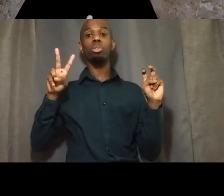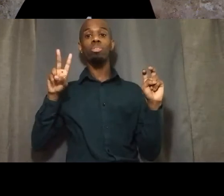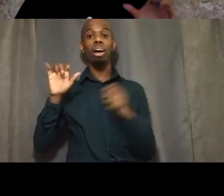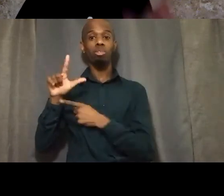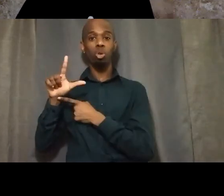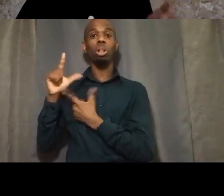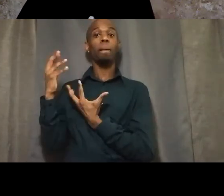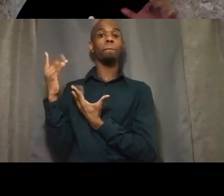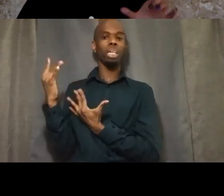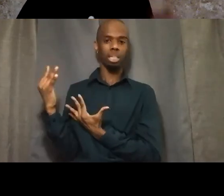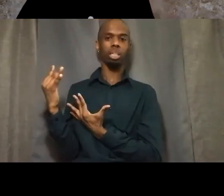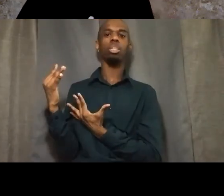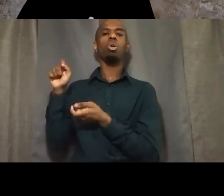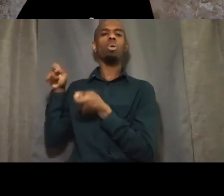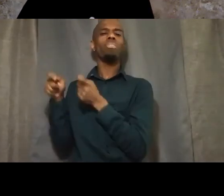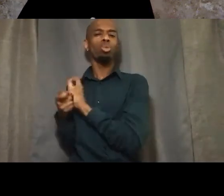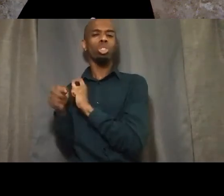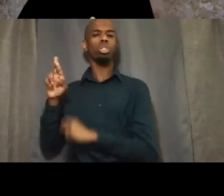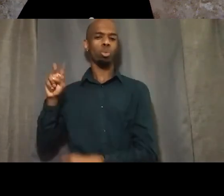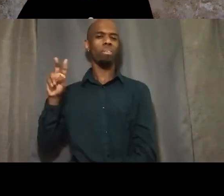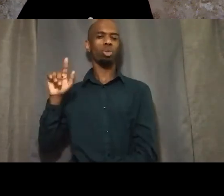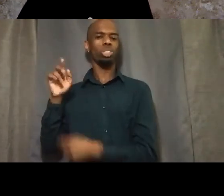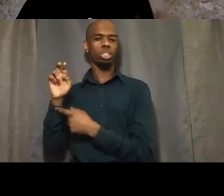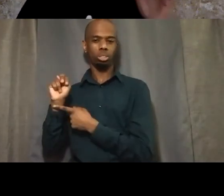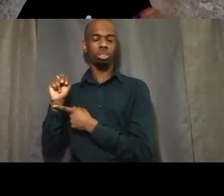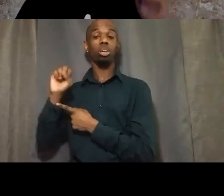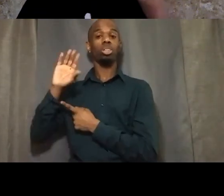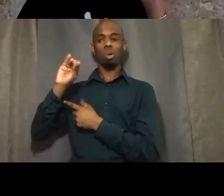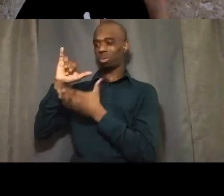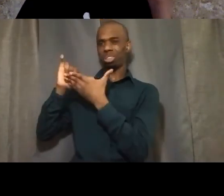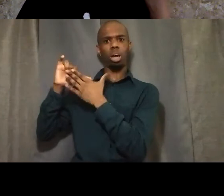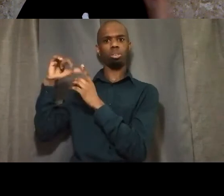we have to think about what survival pending revolution means. It means two things.